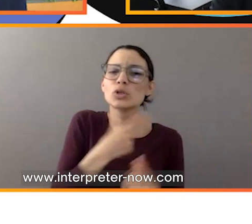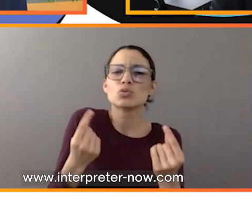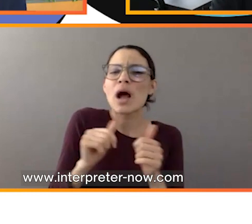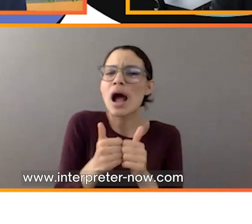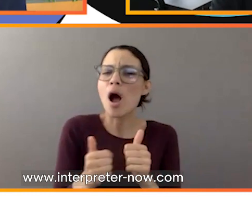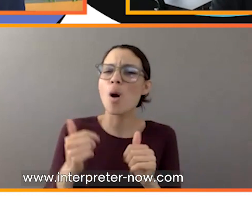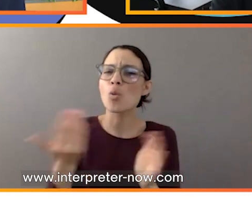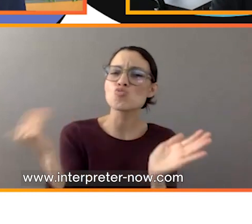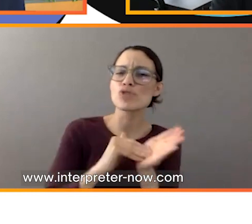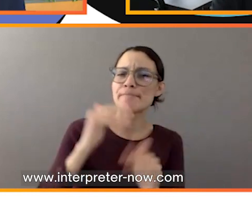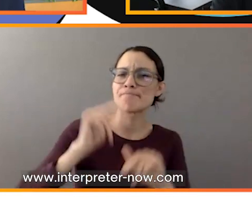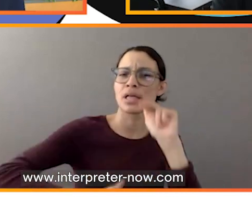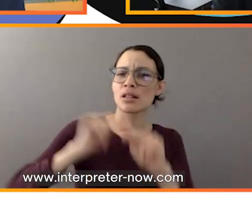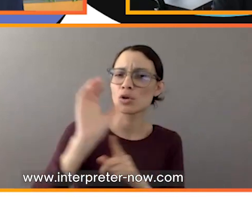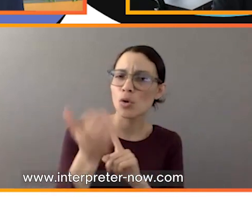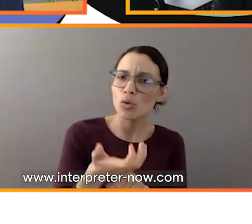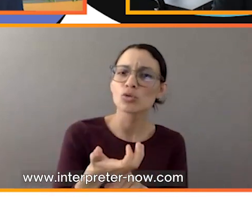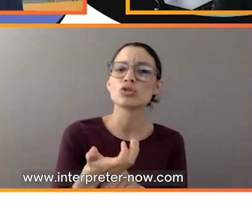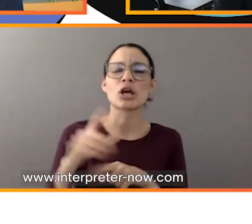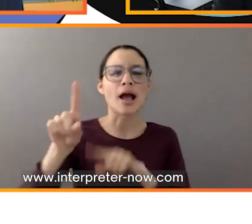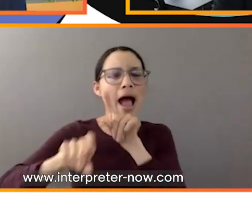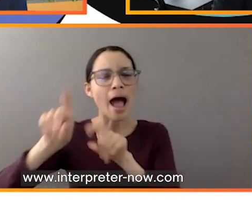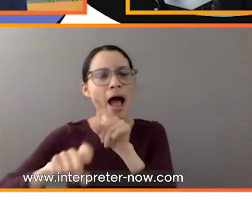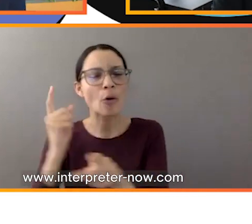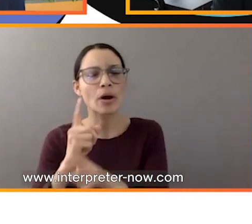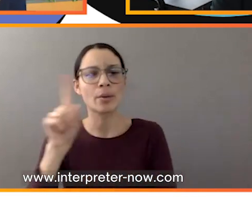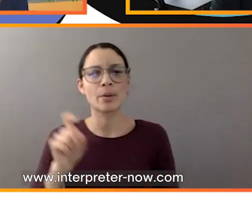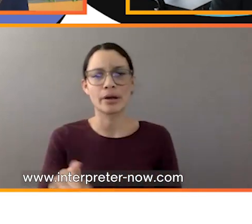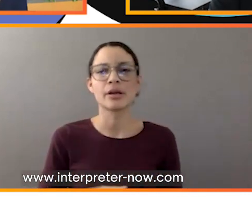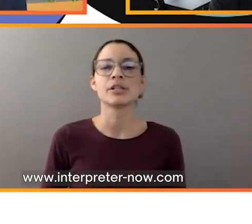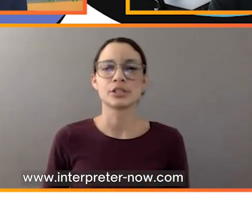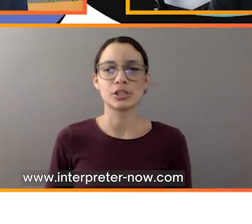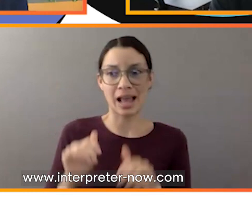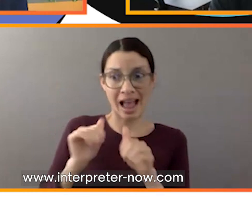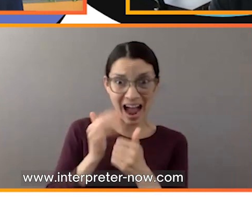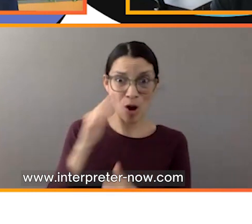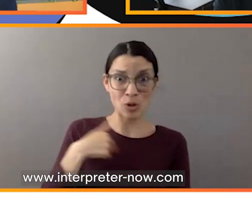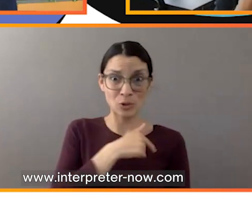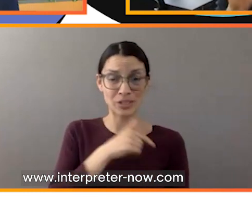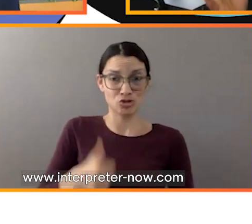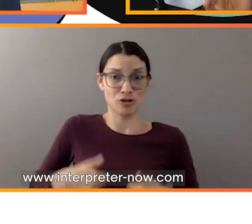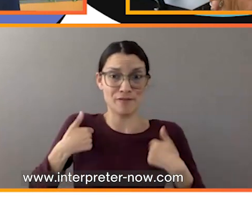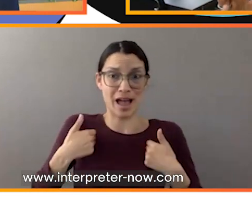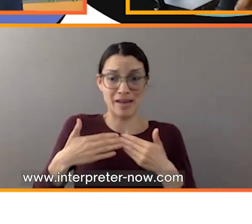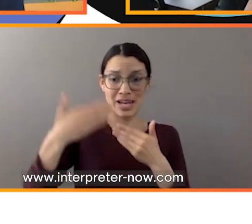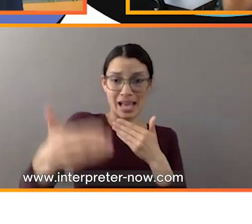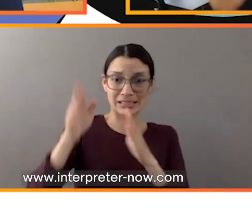by having a diverse and inclusive team?" Agreed, and you can learn how to do that at Empovia.com.